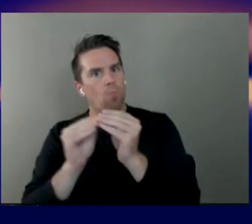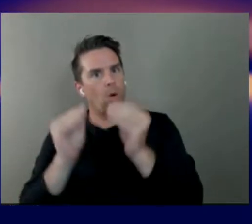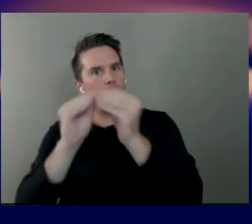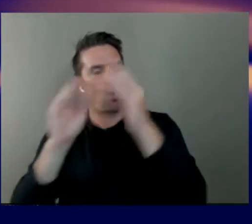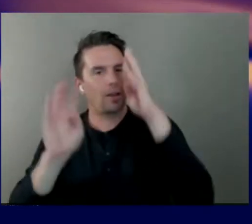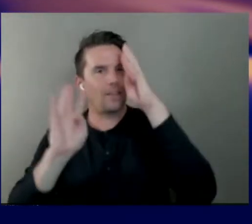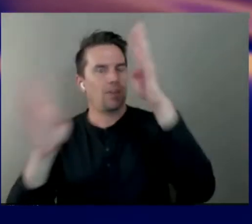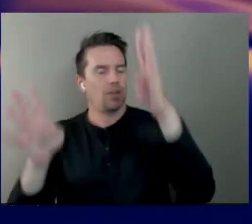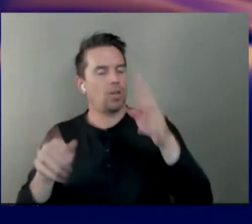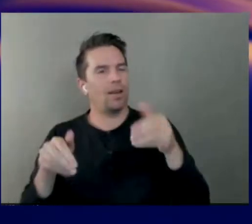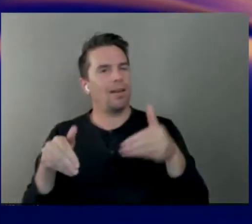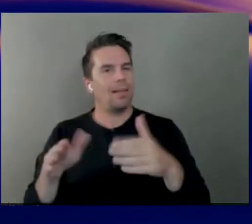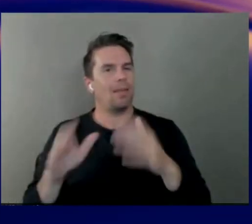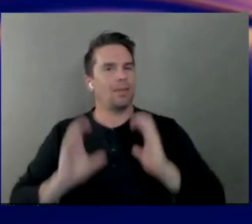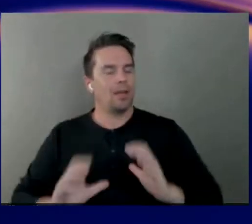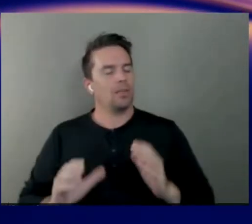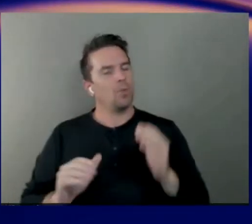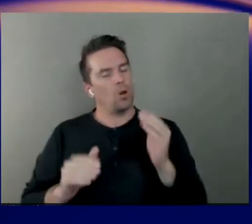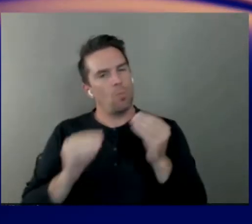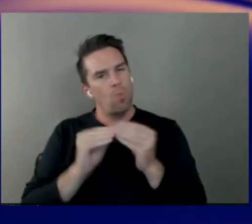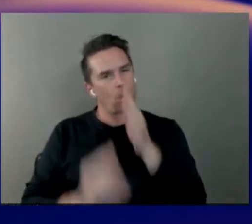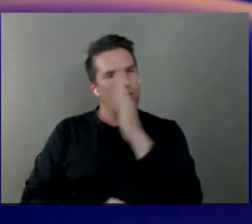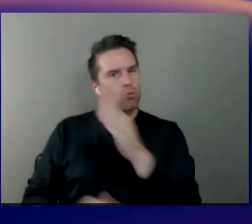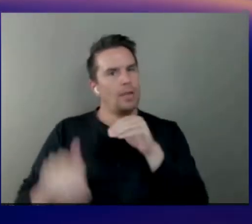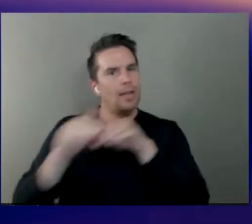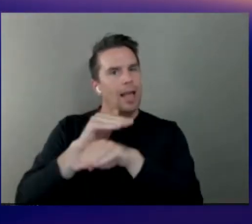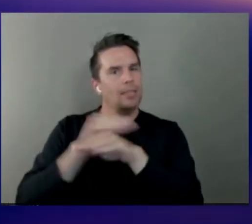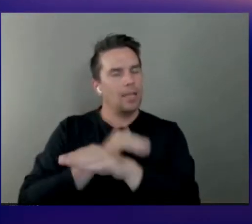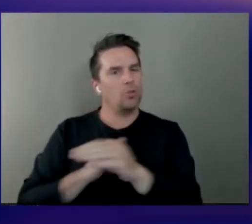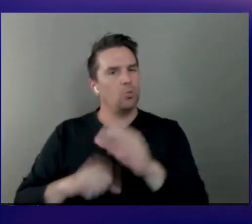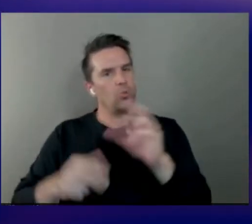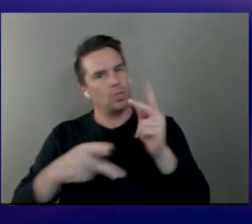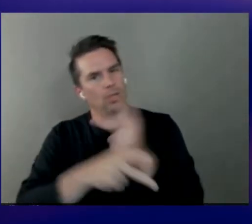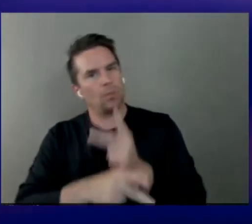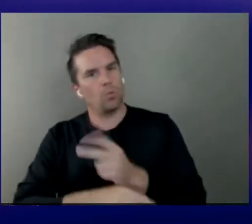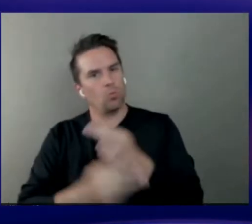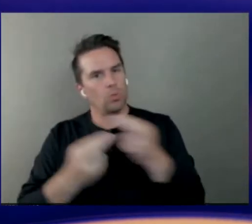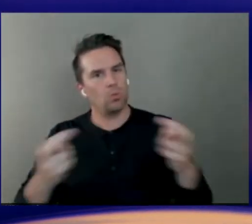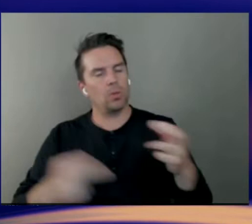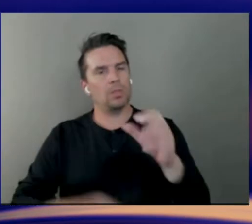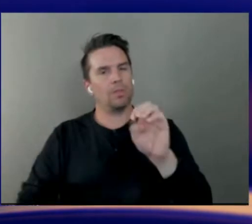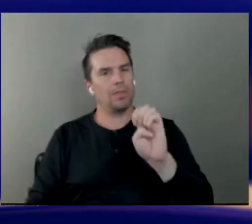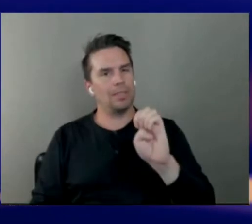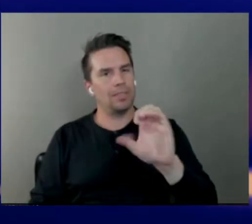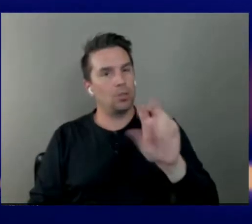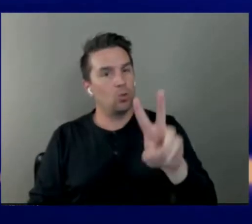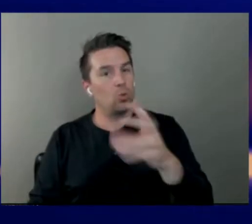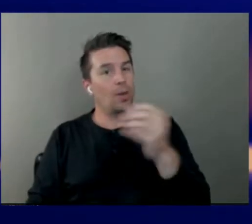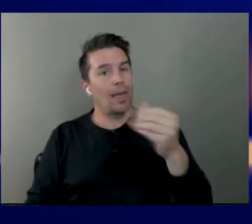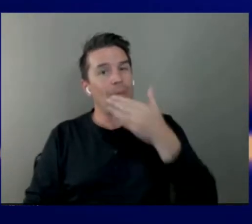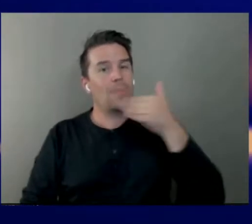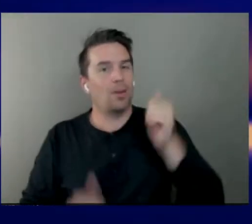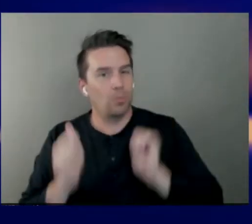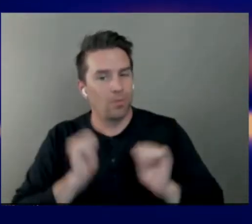to the compute resources of EC2 and therefore the better performance. So that's really what's going on